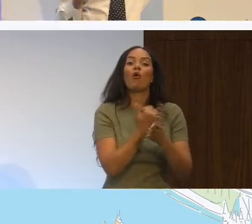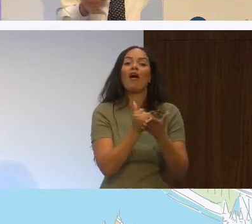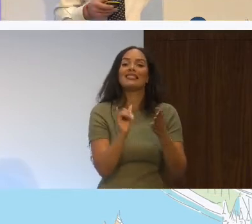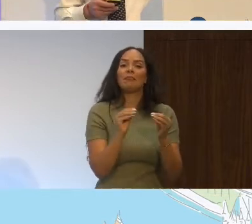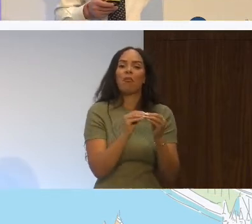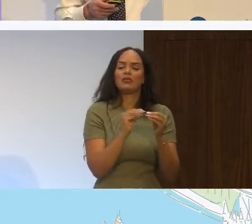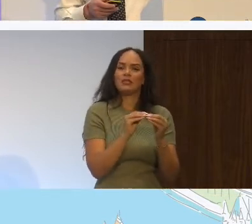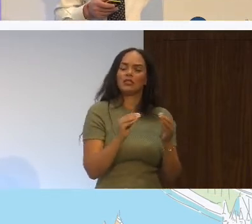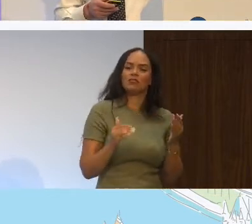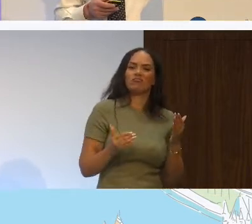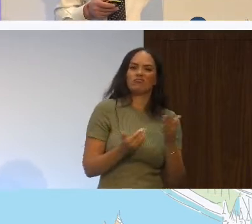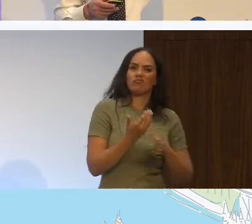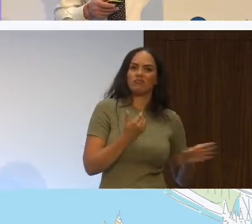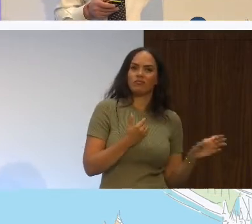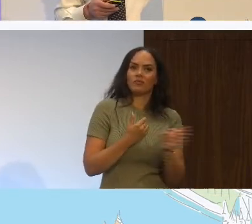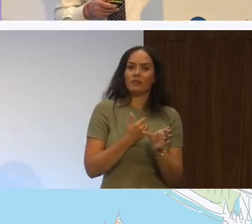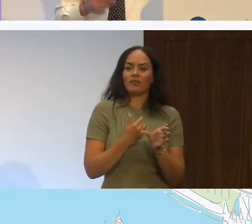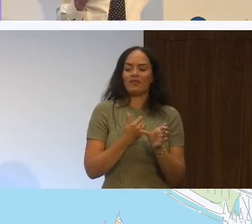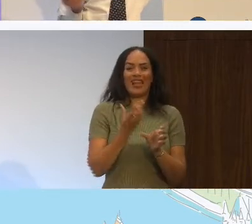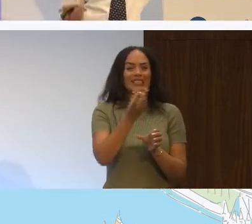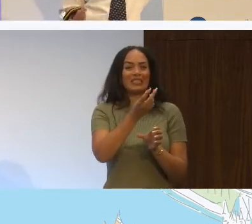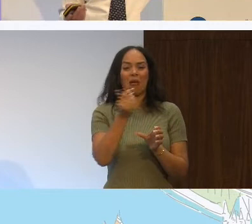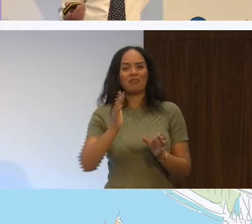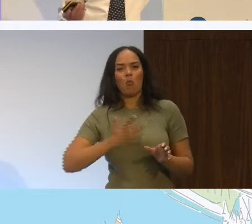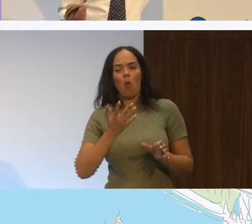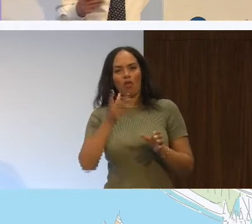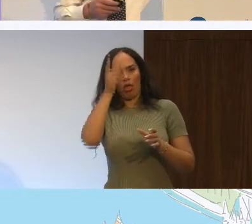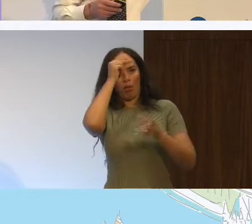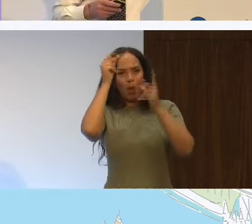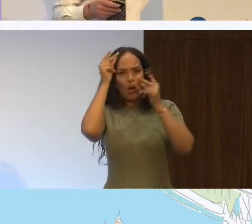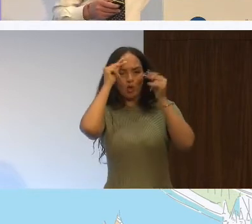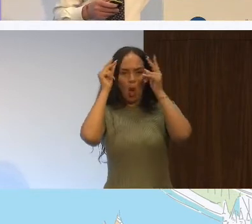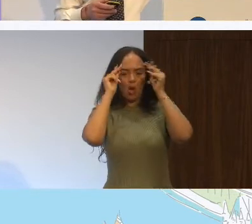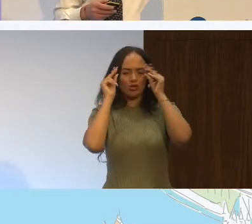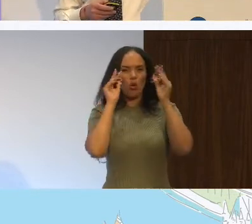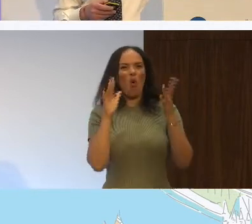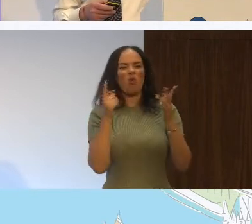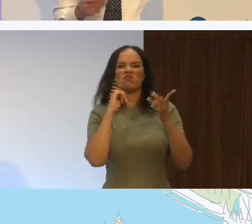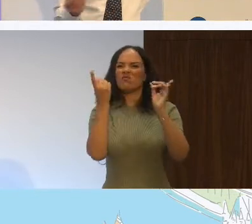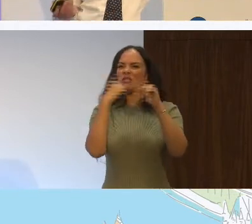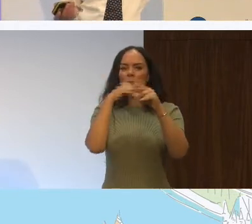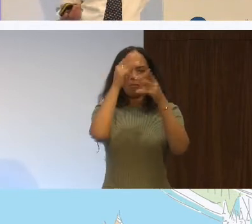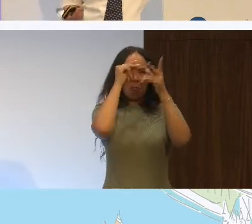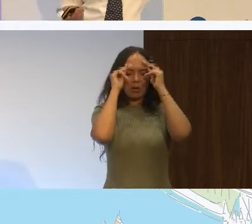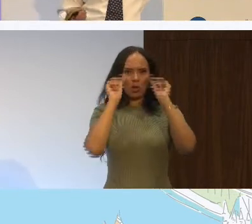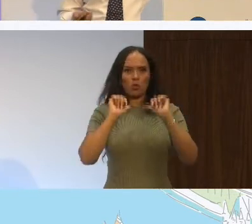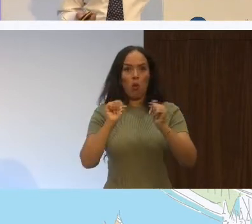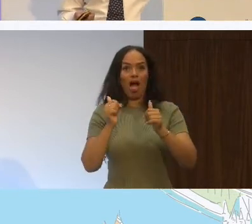that didn't want 31 injections or didn't respond to Botox. And I think they're quite useful.